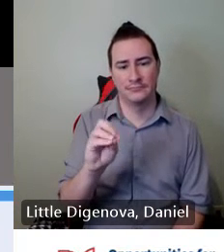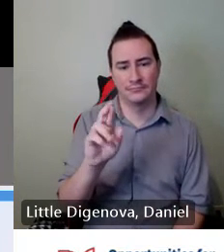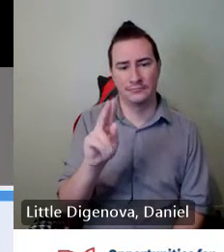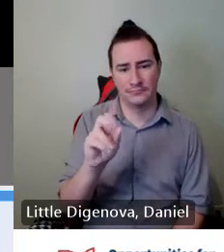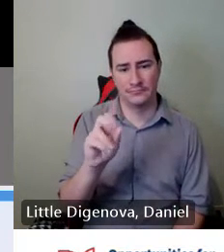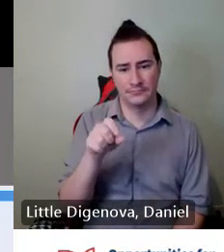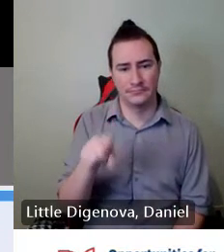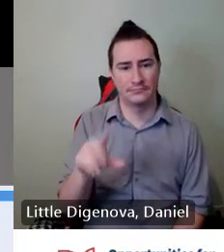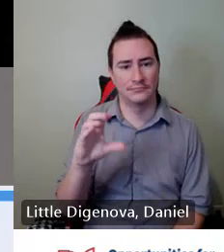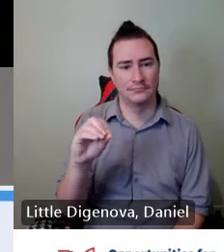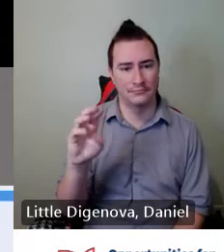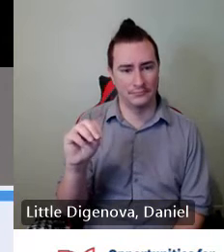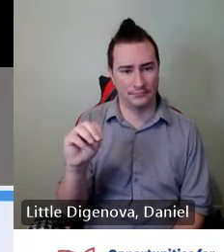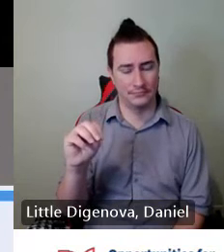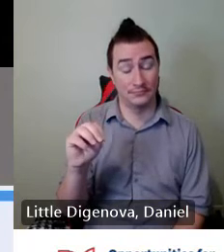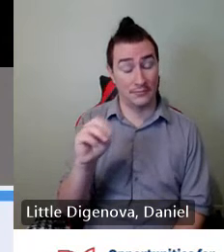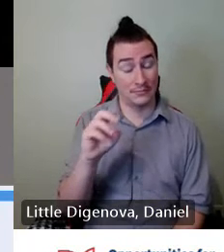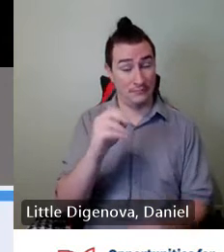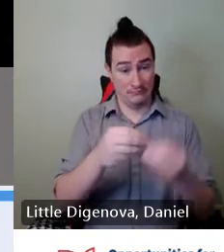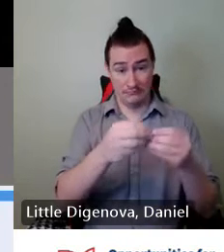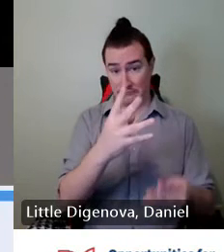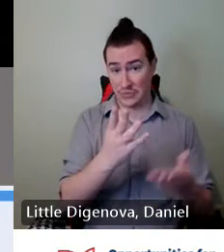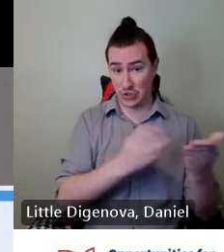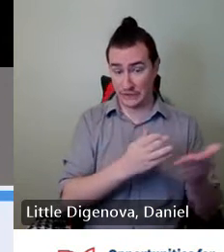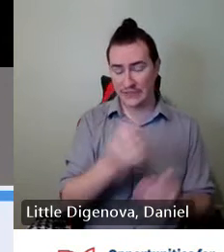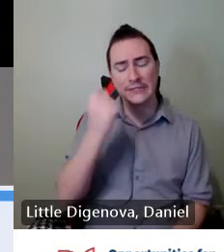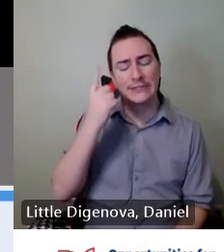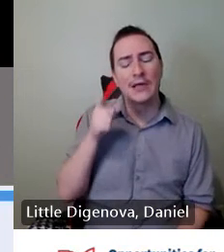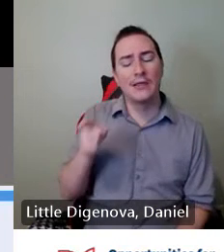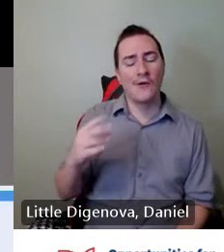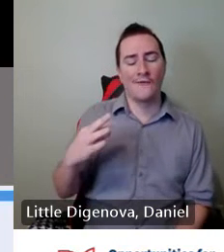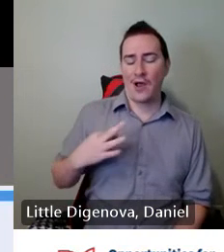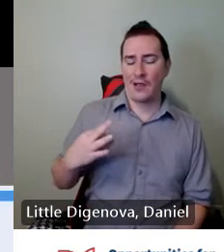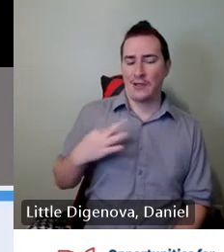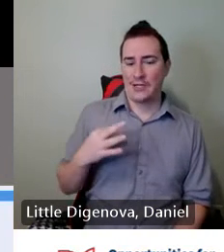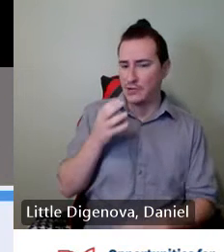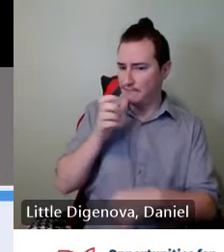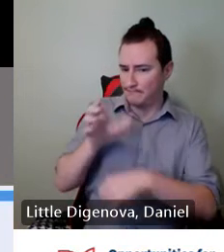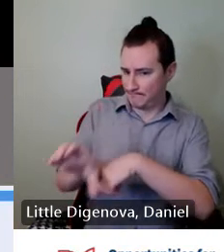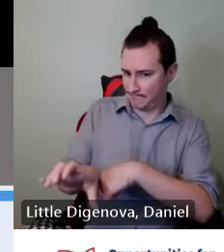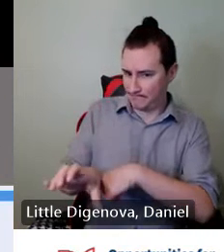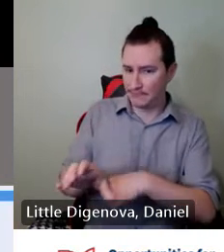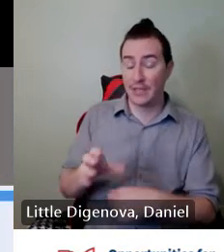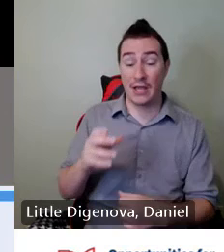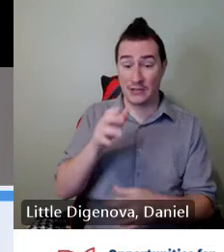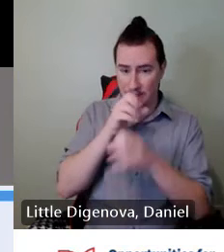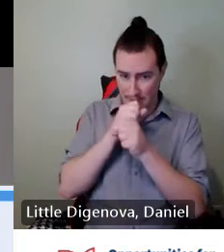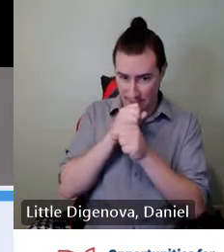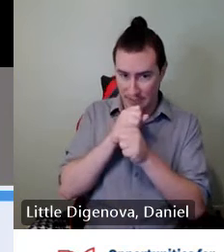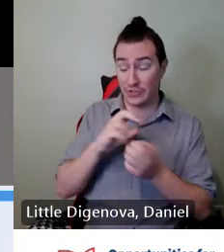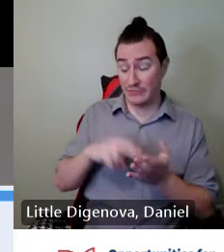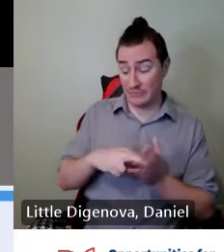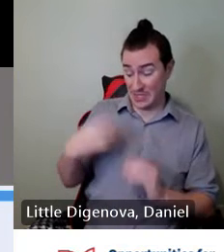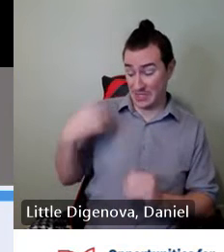These services are voluntary and confidential, so the employer cannot apply for an individual or inquire about whether they